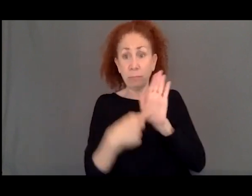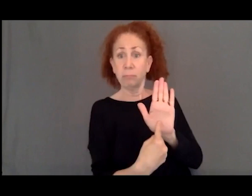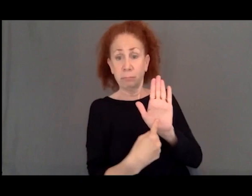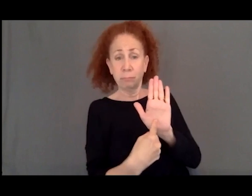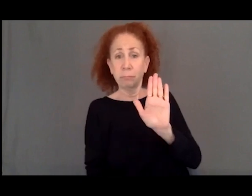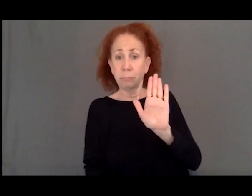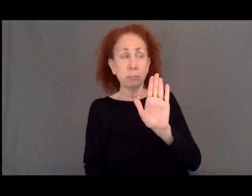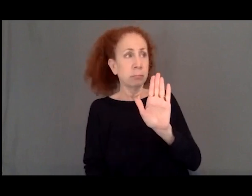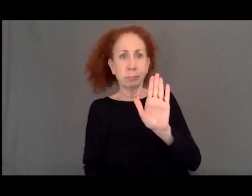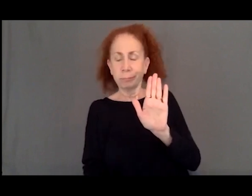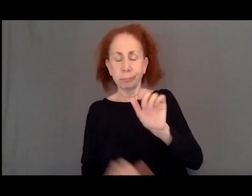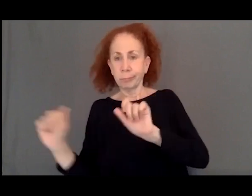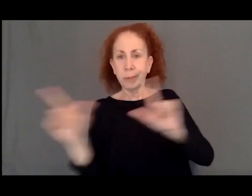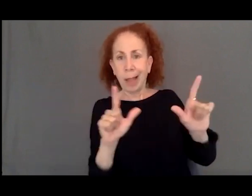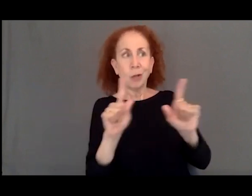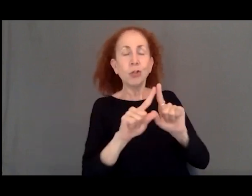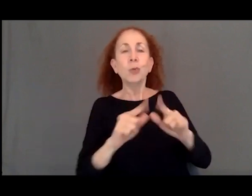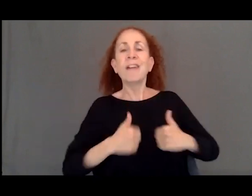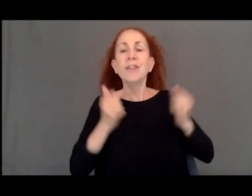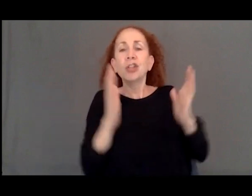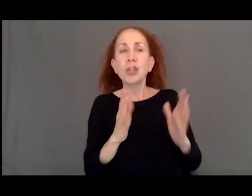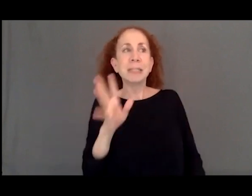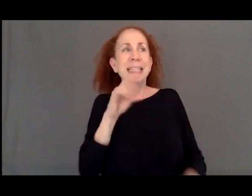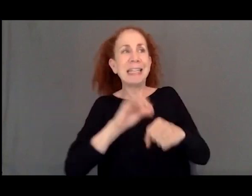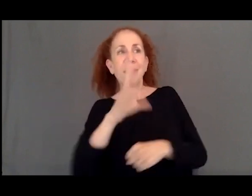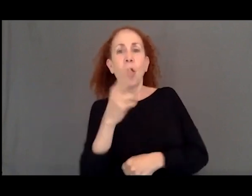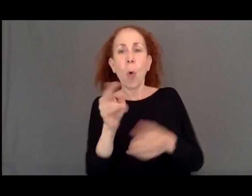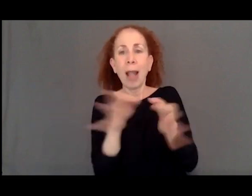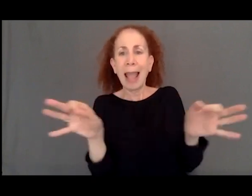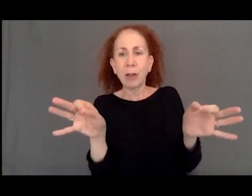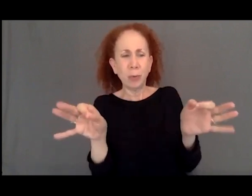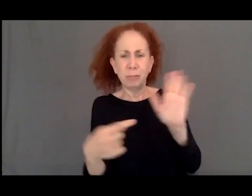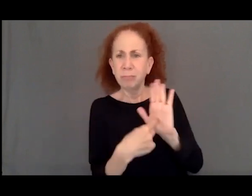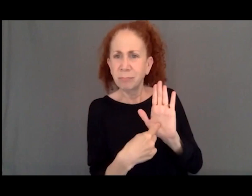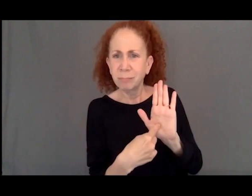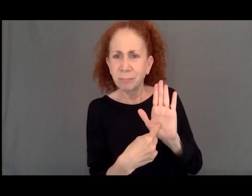as it does now, cut to villagers speaking in their own language?